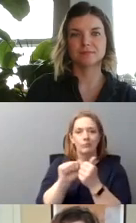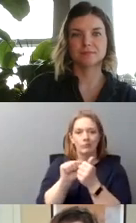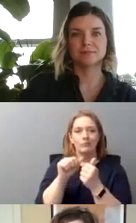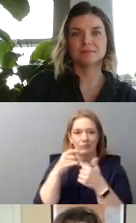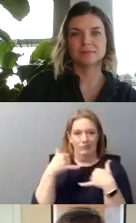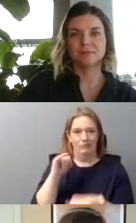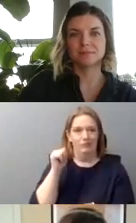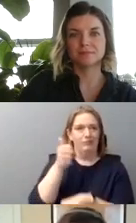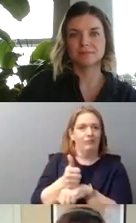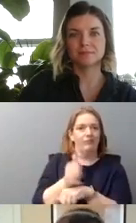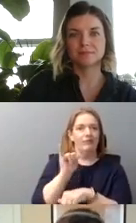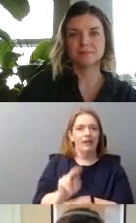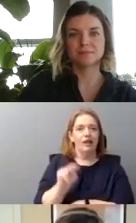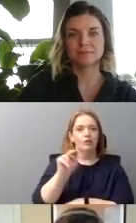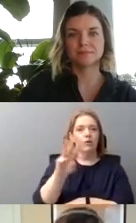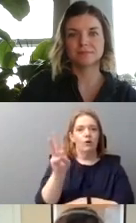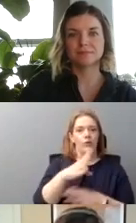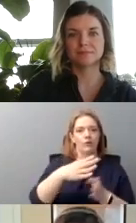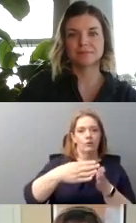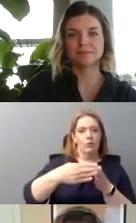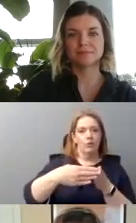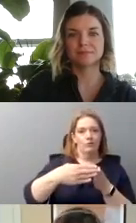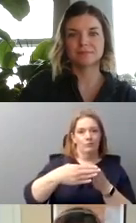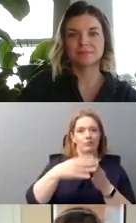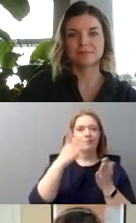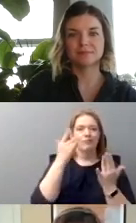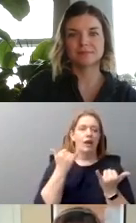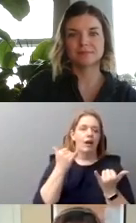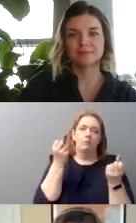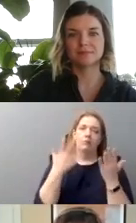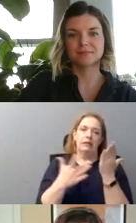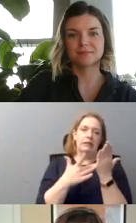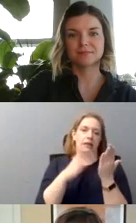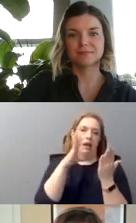Now headquarters to numerous tech companies, the district has strong and abiding Chicano